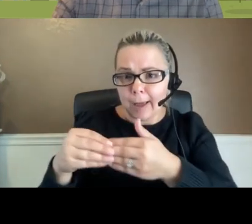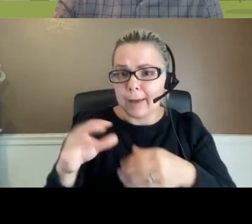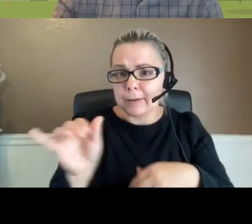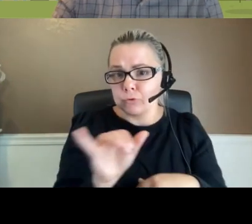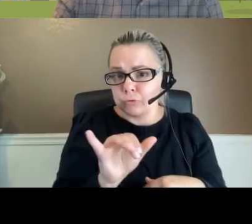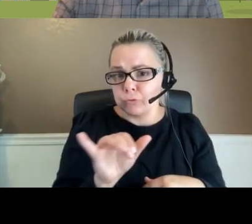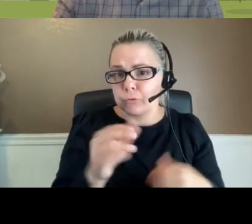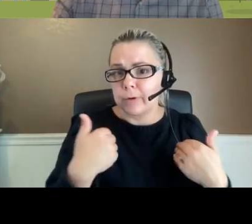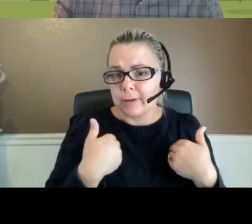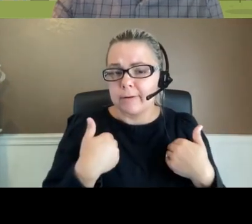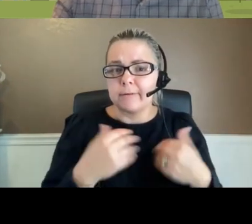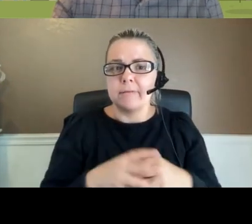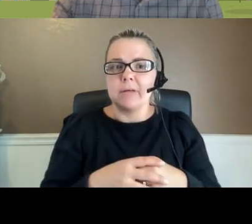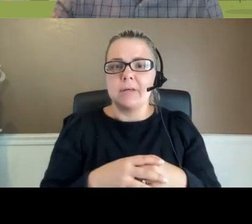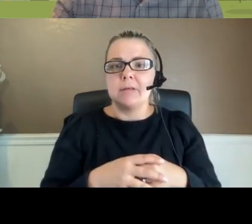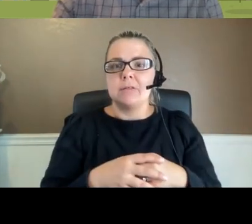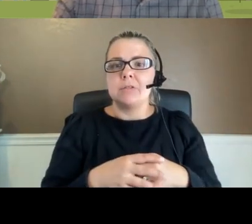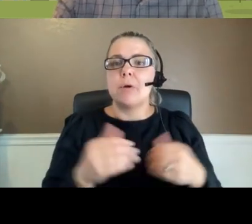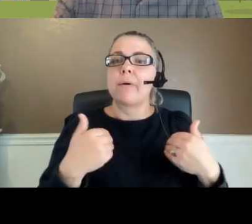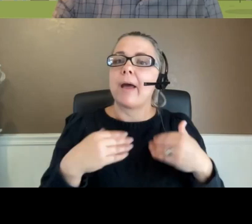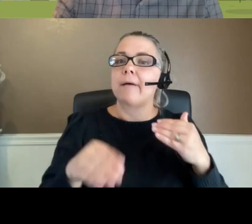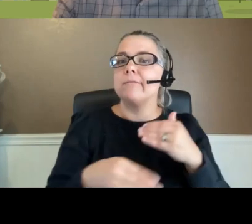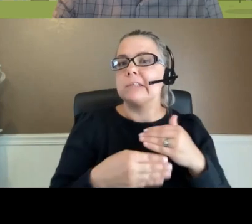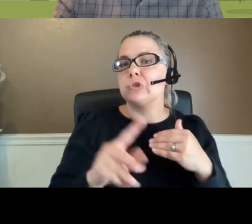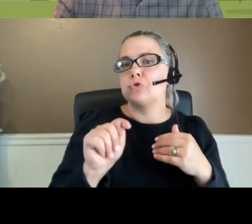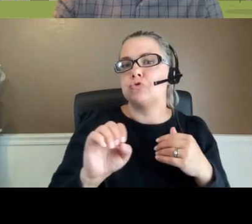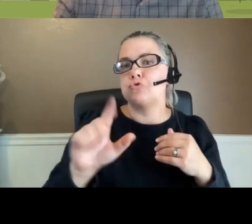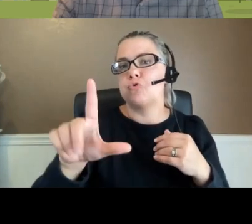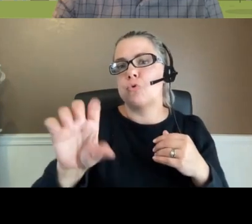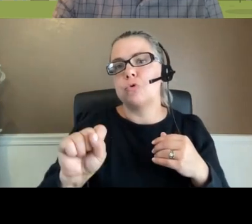particular thing. And there are some additional tools in here that we'll show along the way.